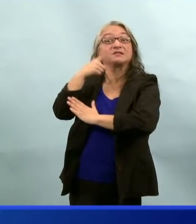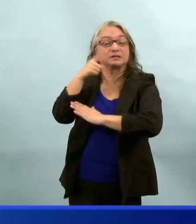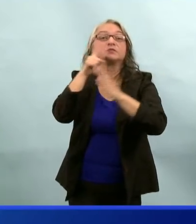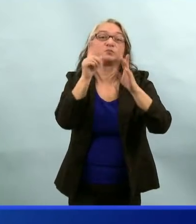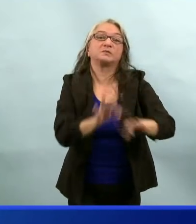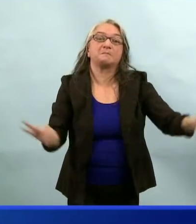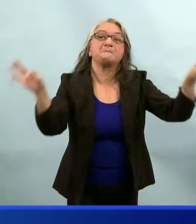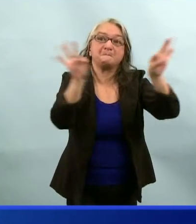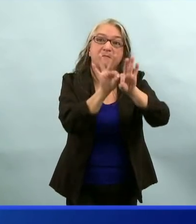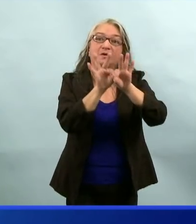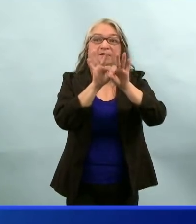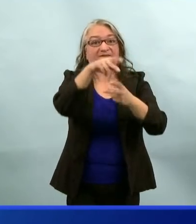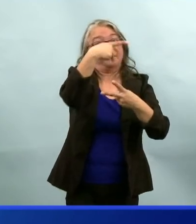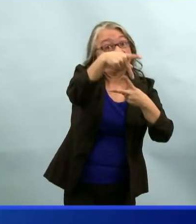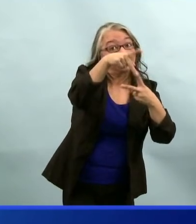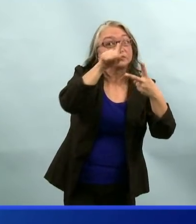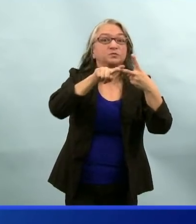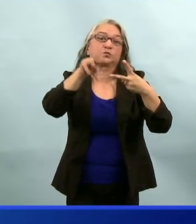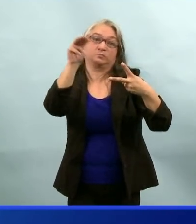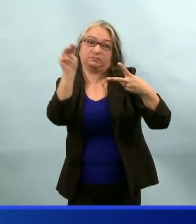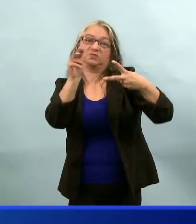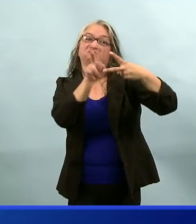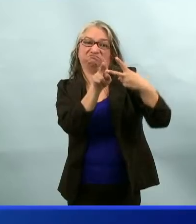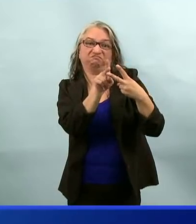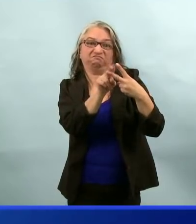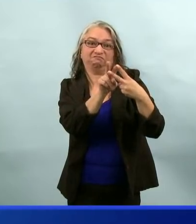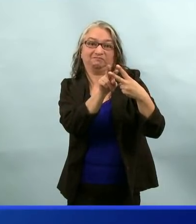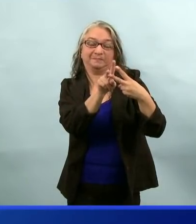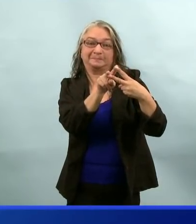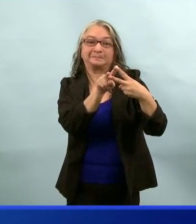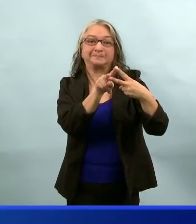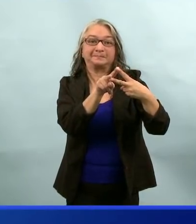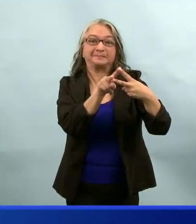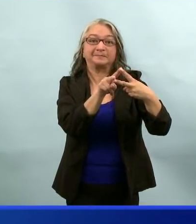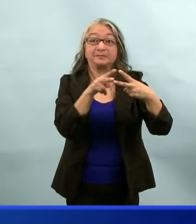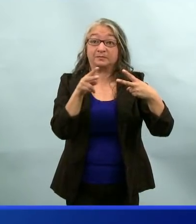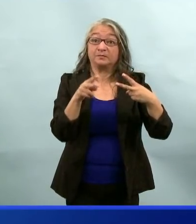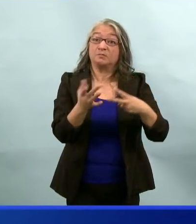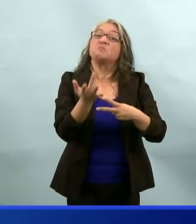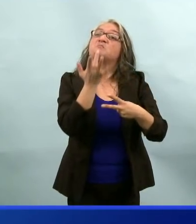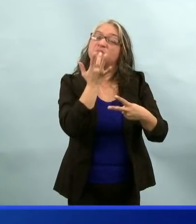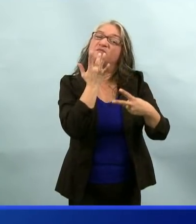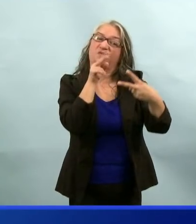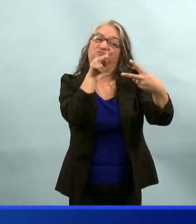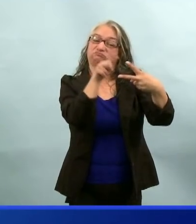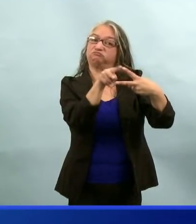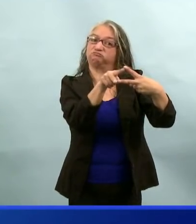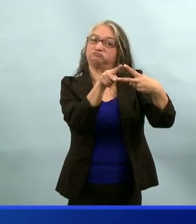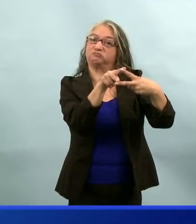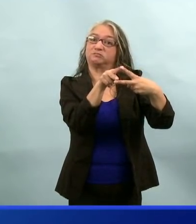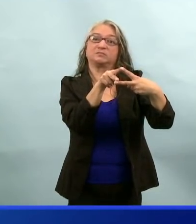moderna is preferable to receive over receiving a viral vector vaccine such as astrazeneca or